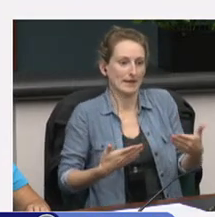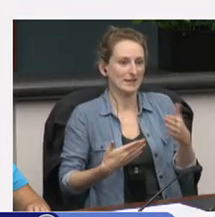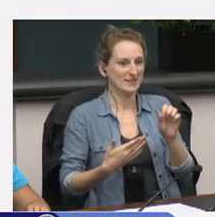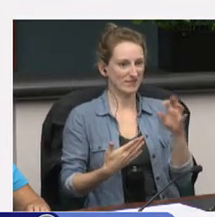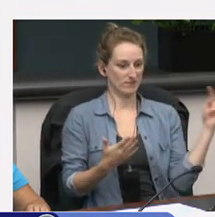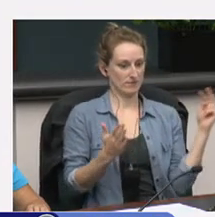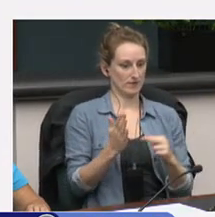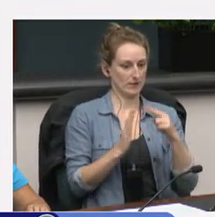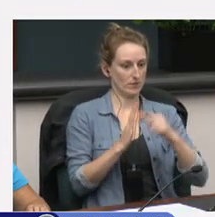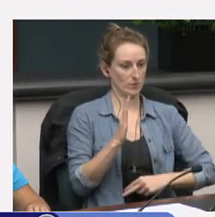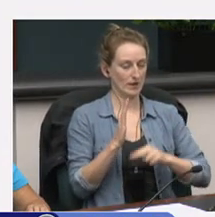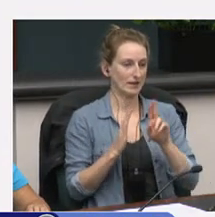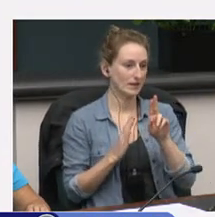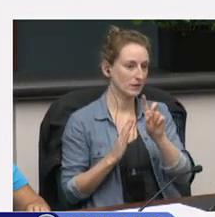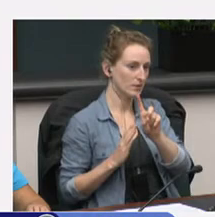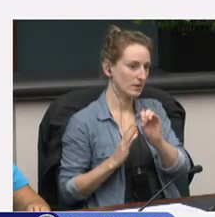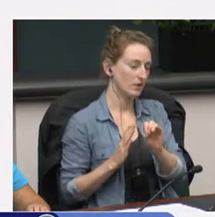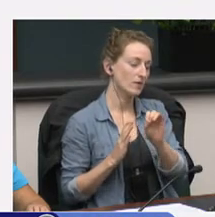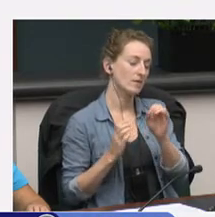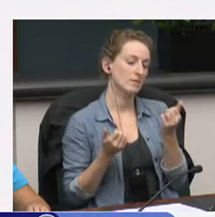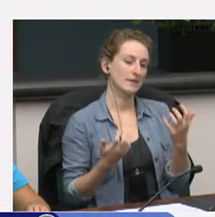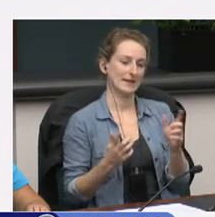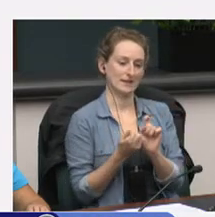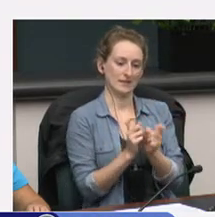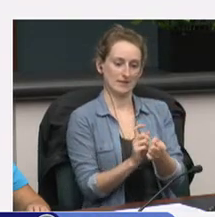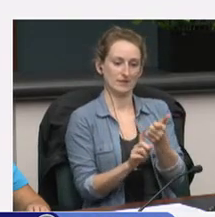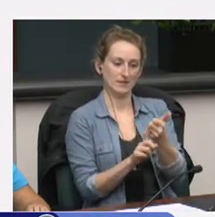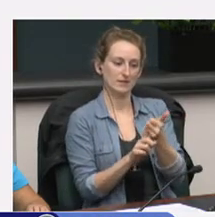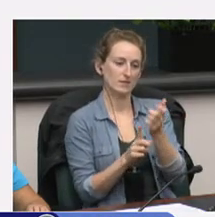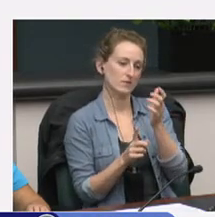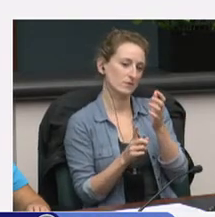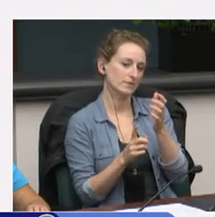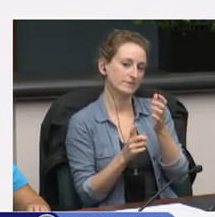changes have been reorganizing and trying to make it user-friendly so again